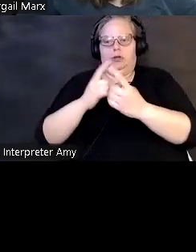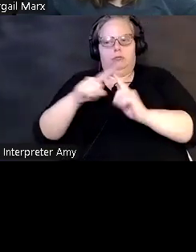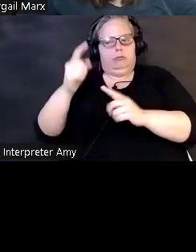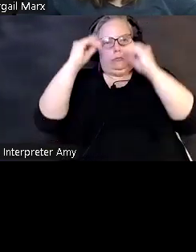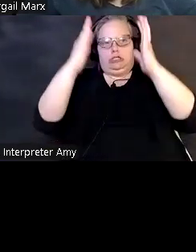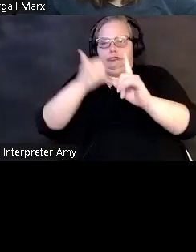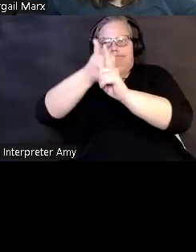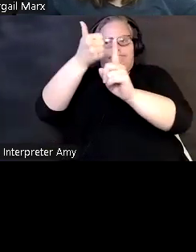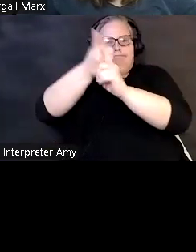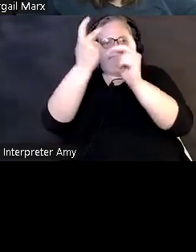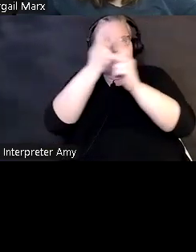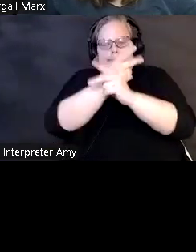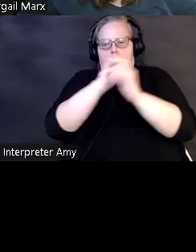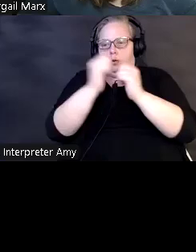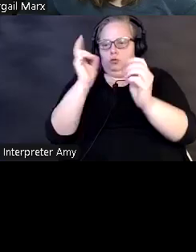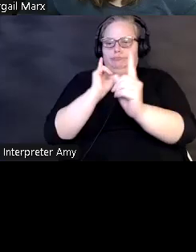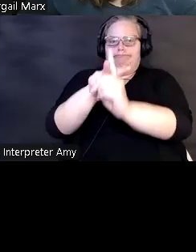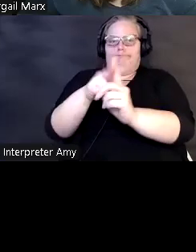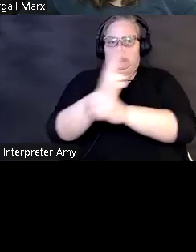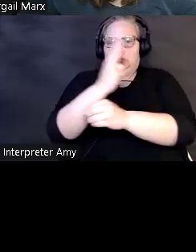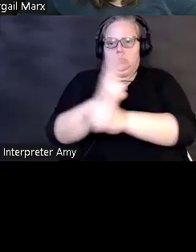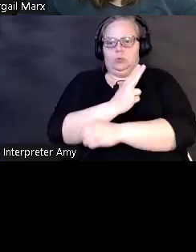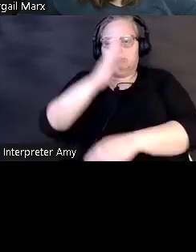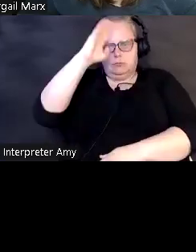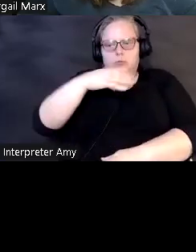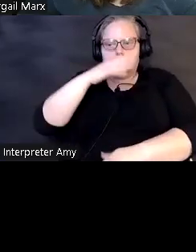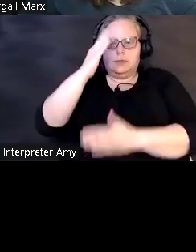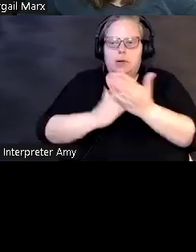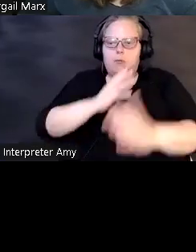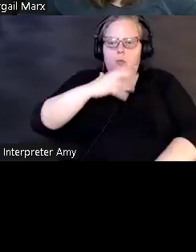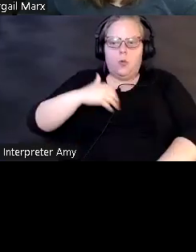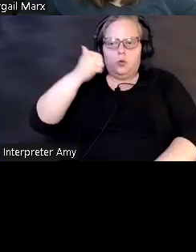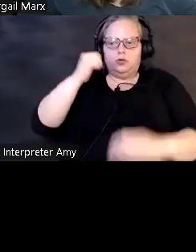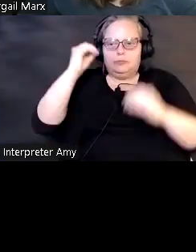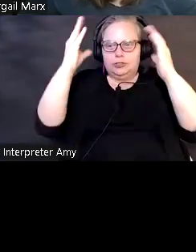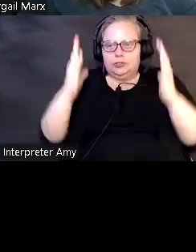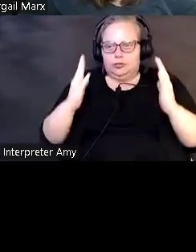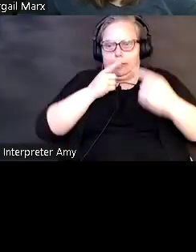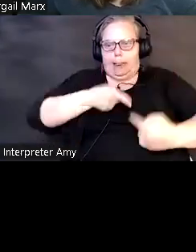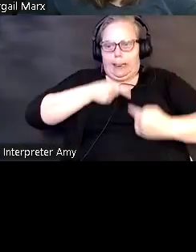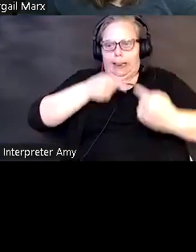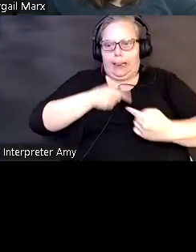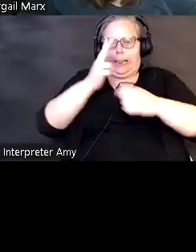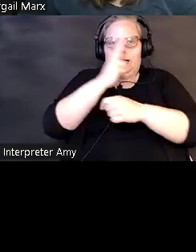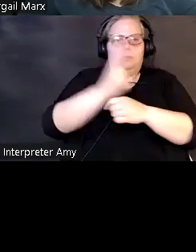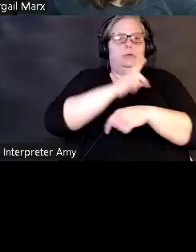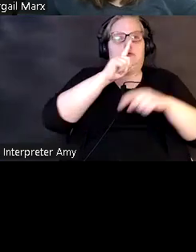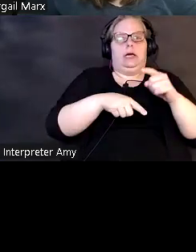Sometimes especially some of those older teachers who have been using a tool for a long time have a hard time making that switch and just about everybody has liked